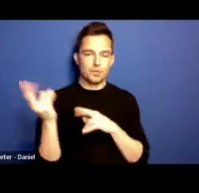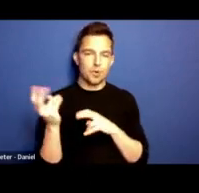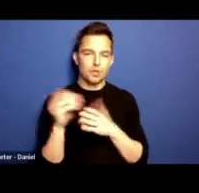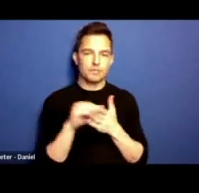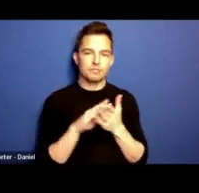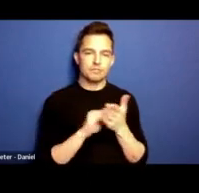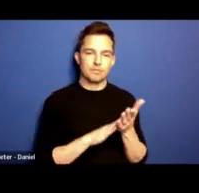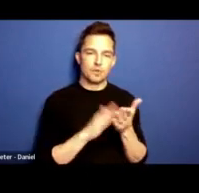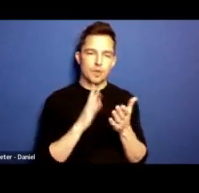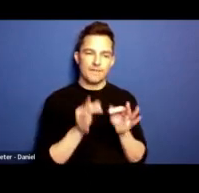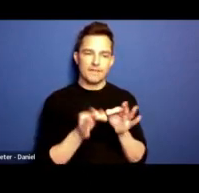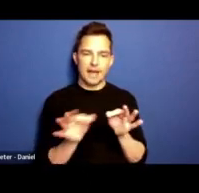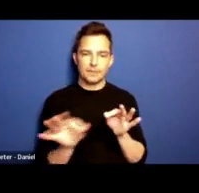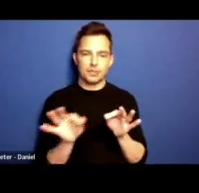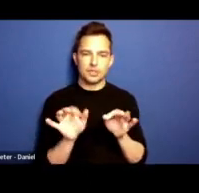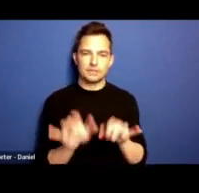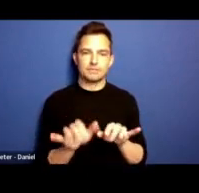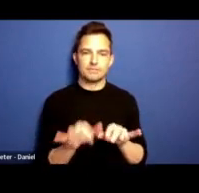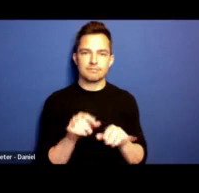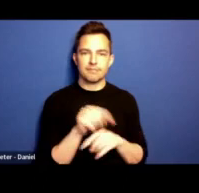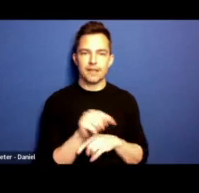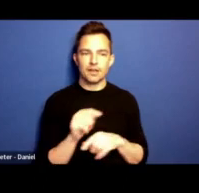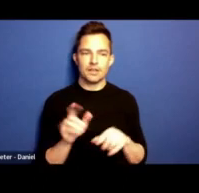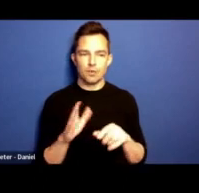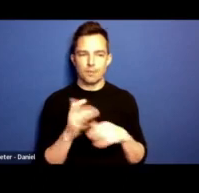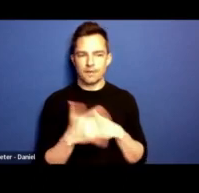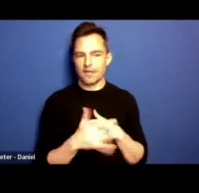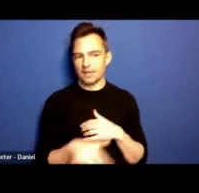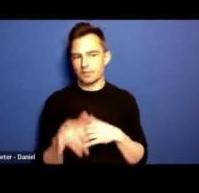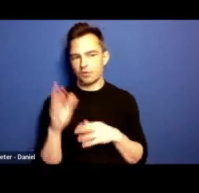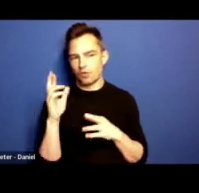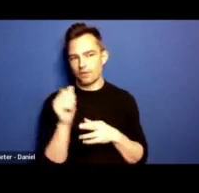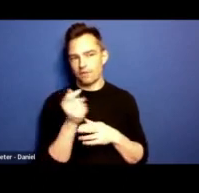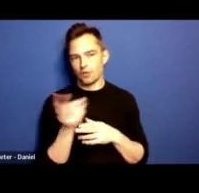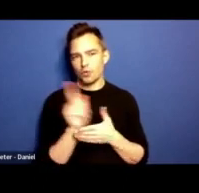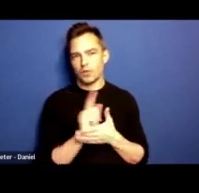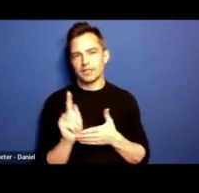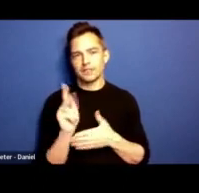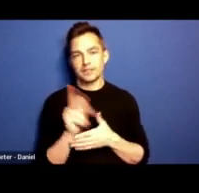the captioning. So that will be available hopefully in a few weeks. And as always, please